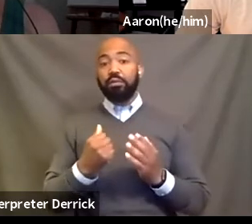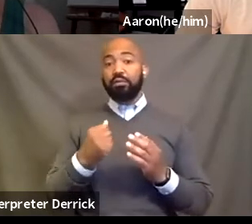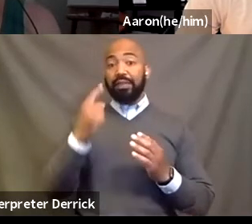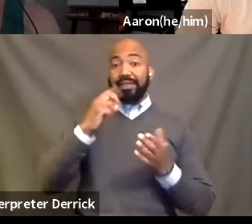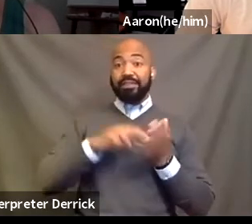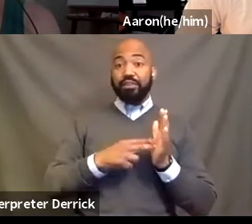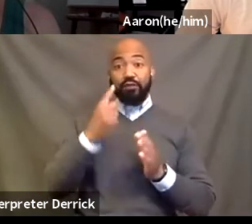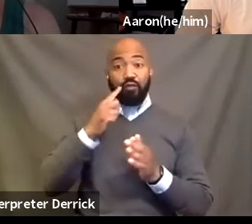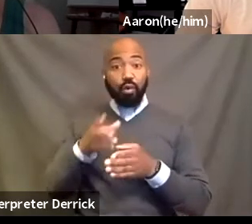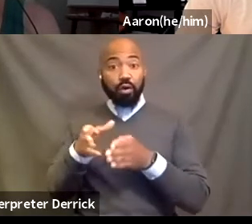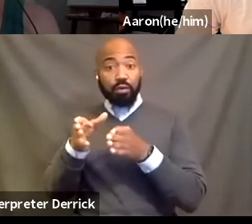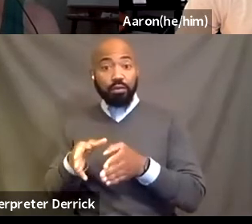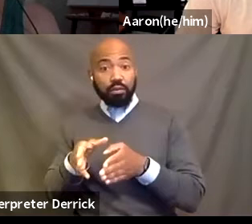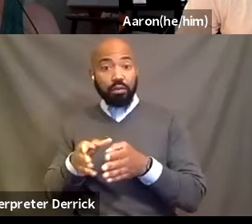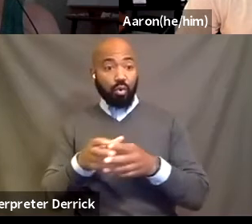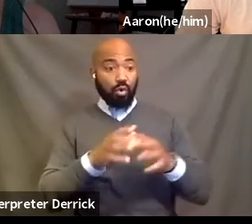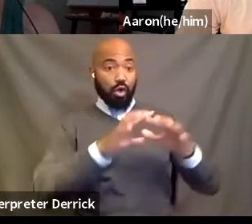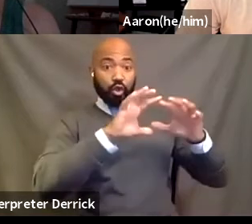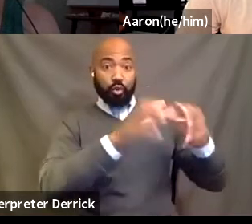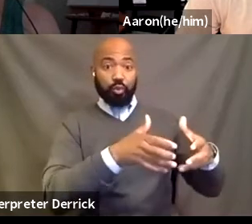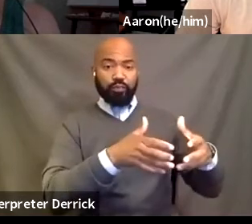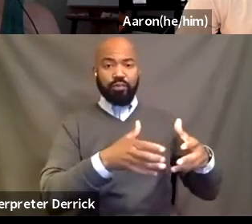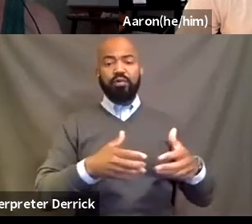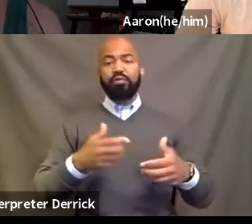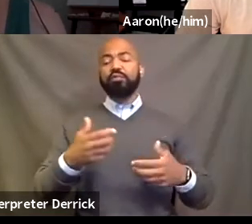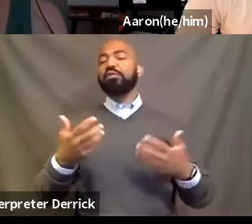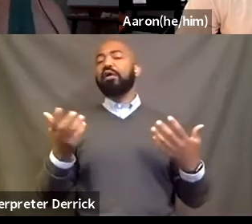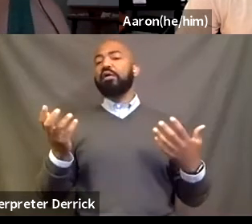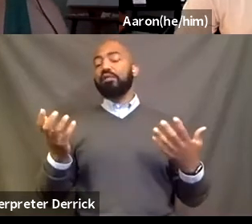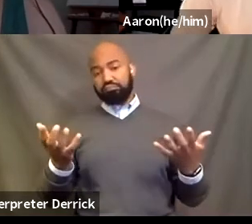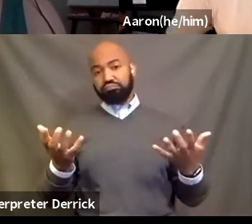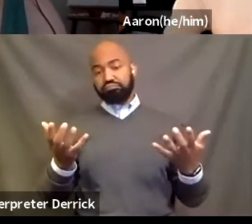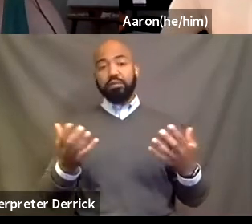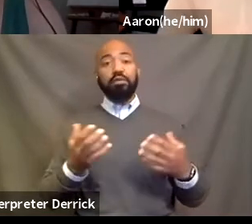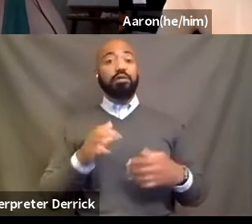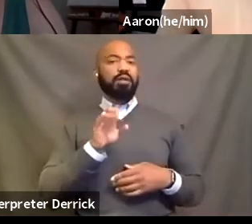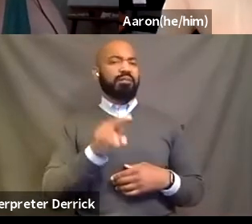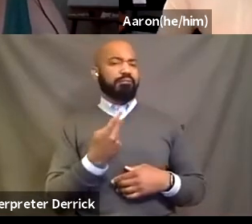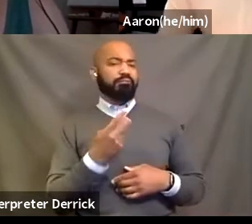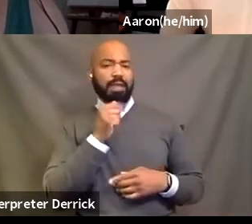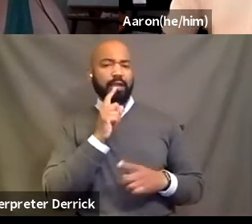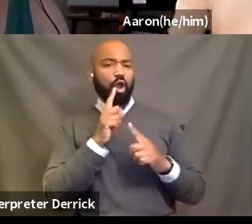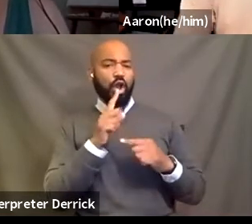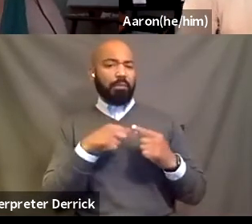Leah (she/her): about the xena similar to how people think about abolition as an organizing tool and also a long term goal.